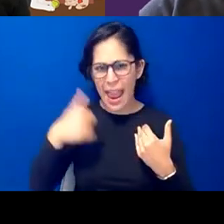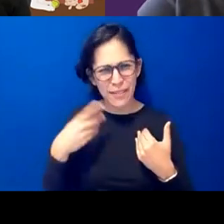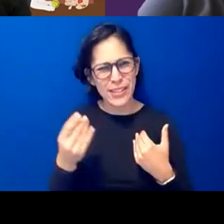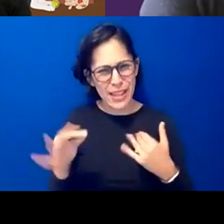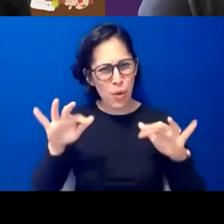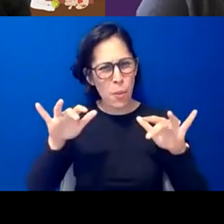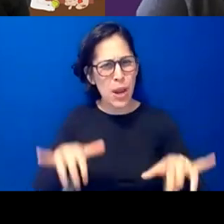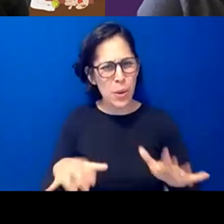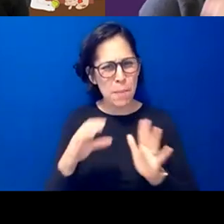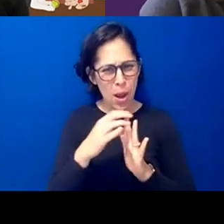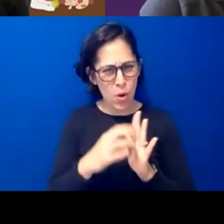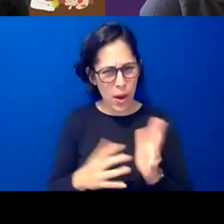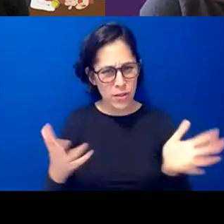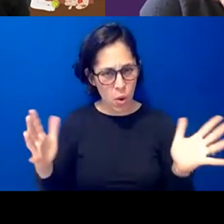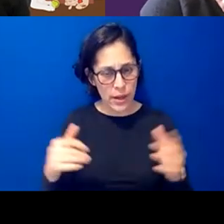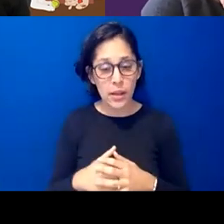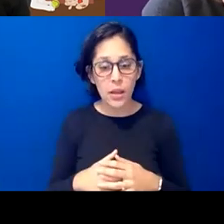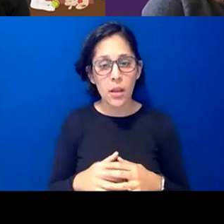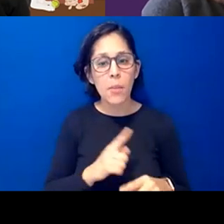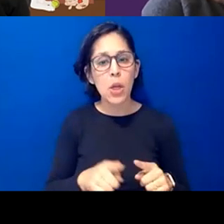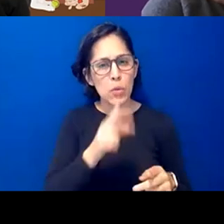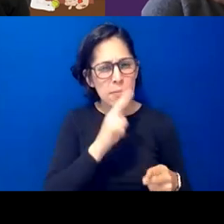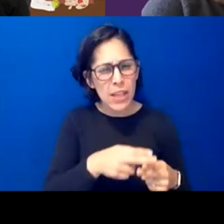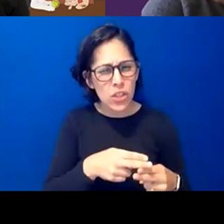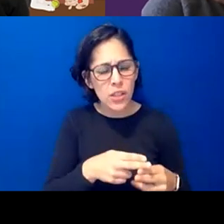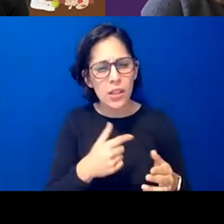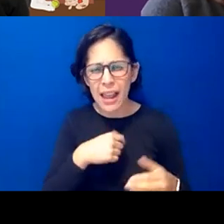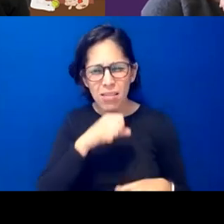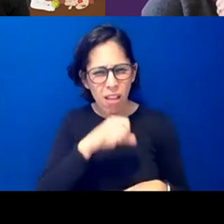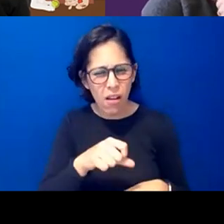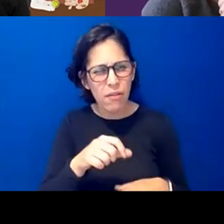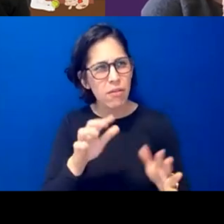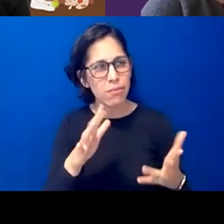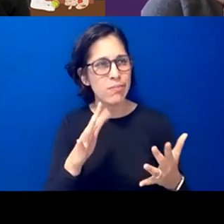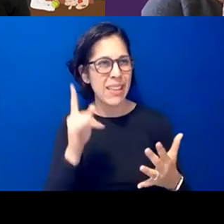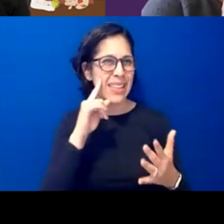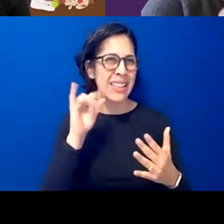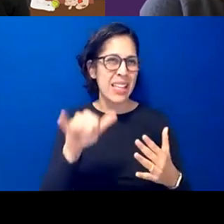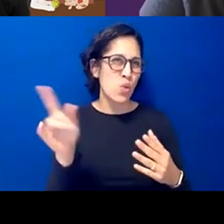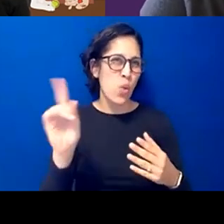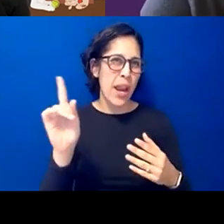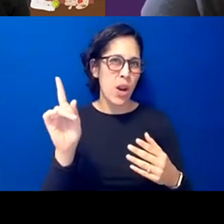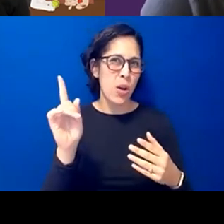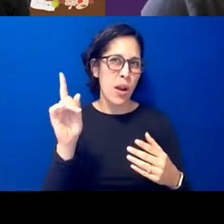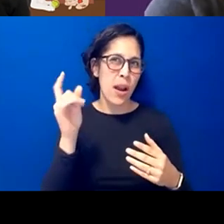Ghada Al-Masri: But what I love that you mentioned, and I think that maybe that's where the point is notion of ambiguity.